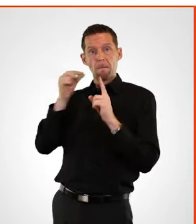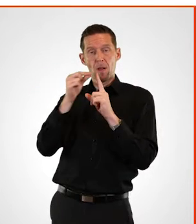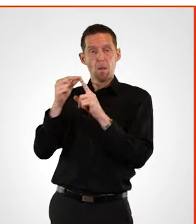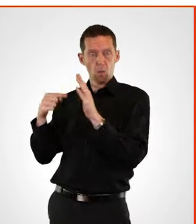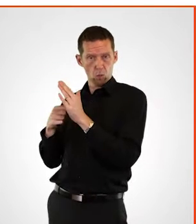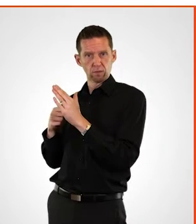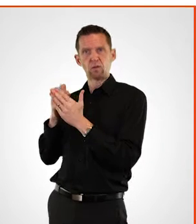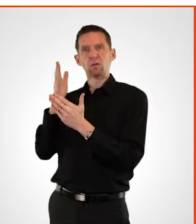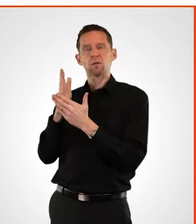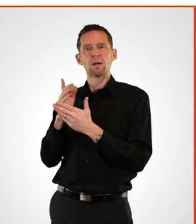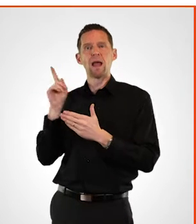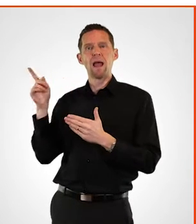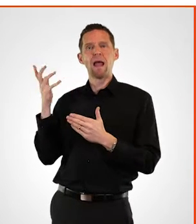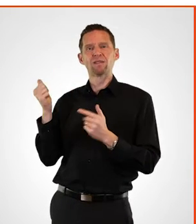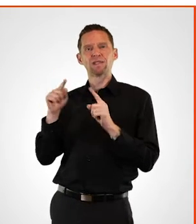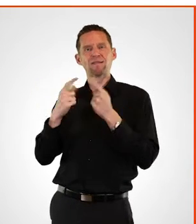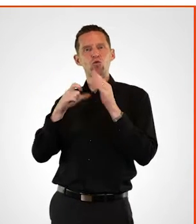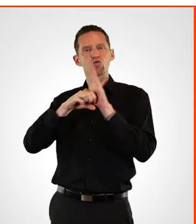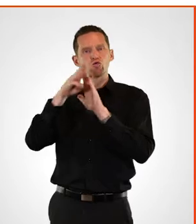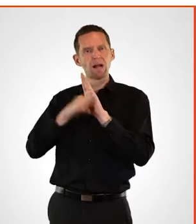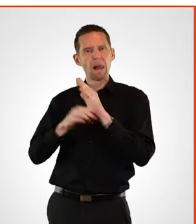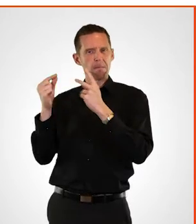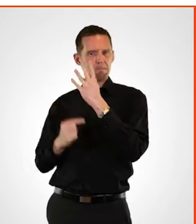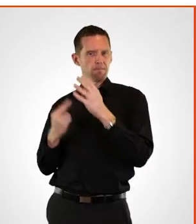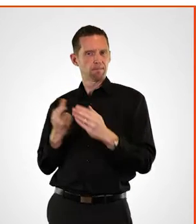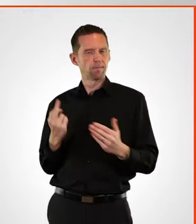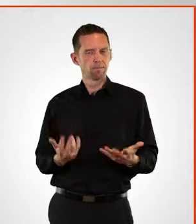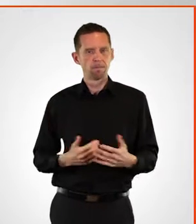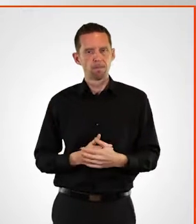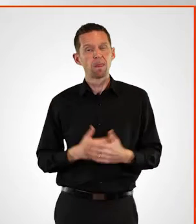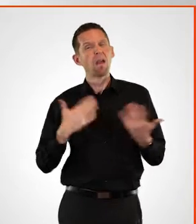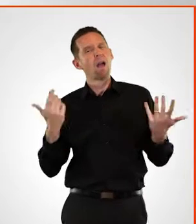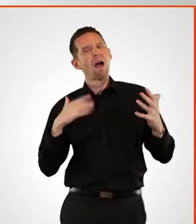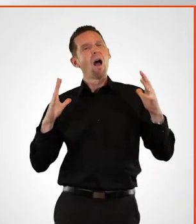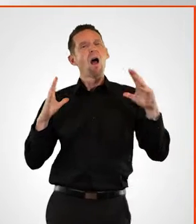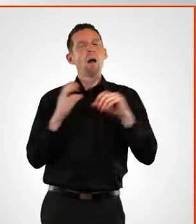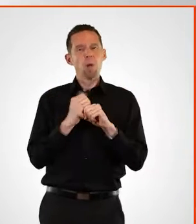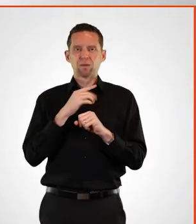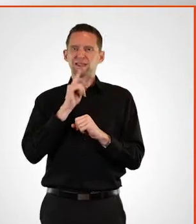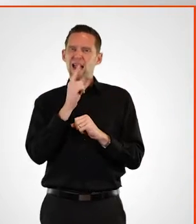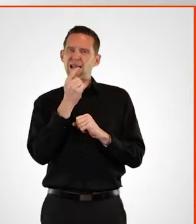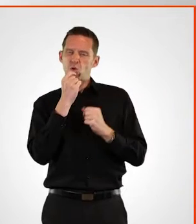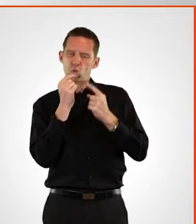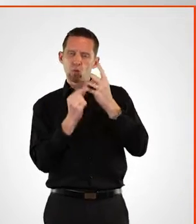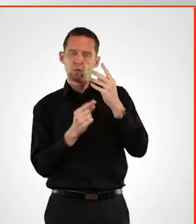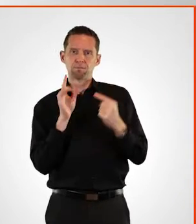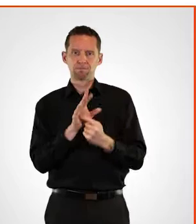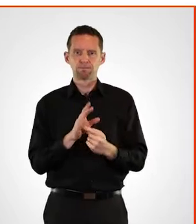you'll see a variety of these curriculums. I'd like to end by saying a few things to you,